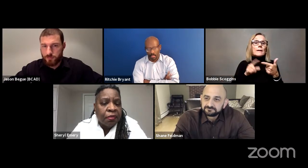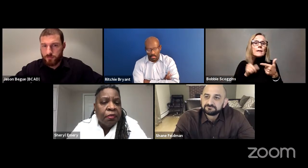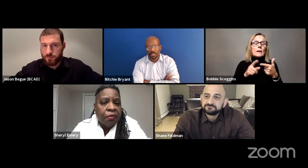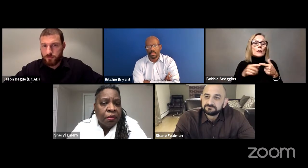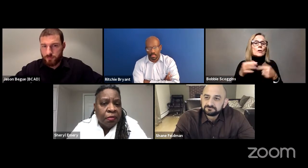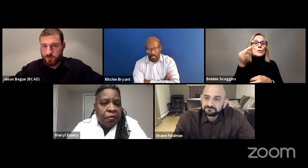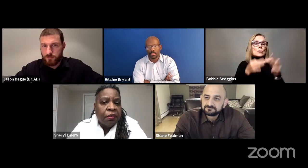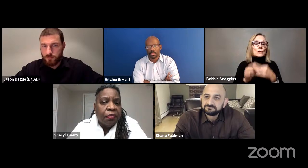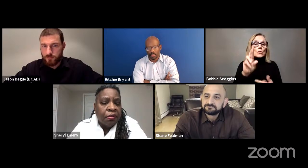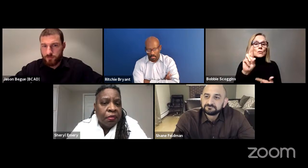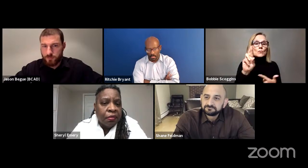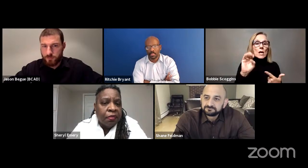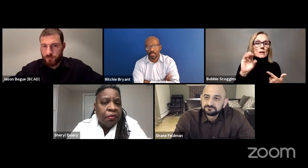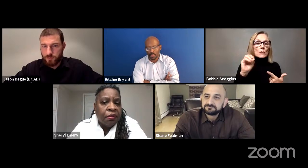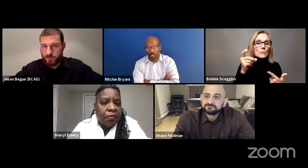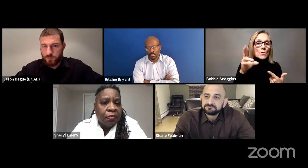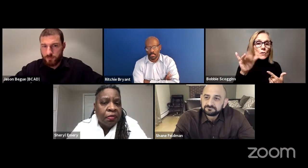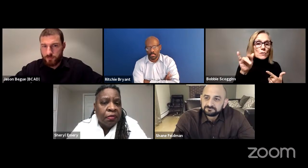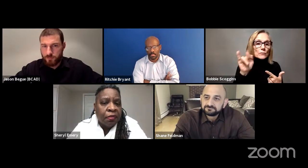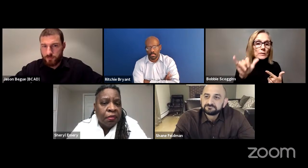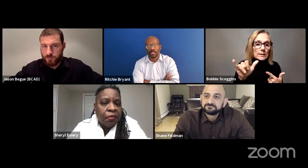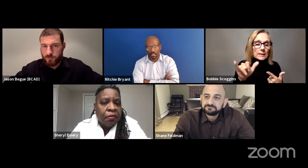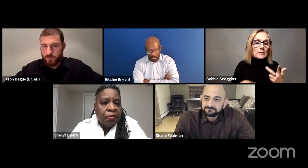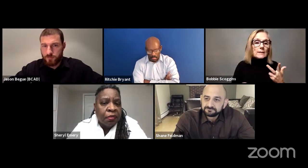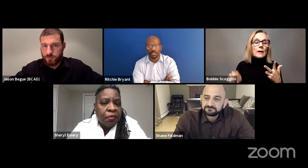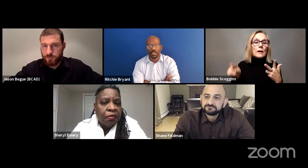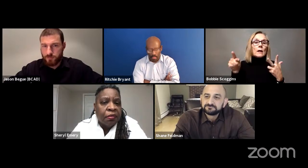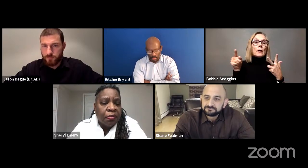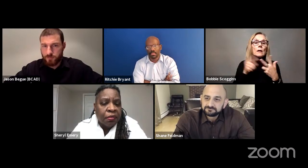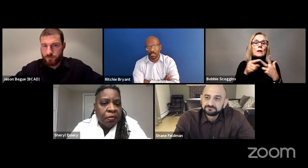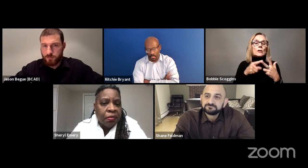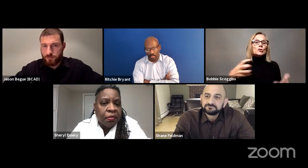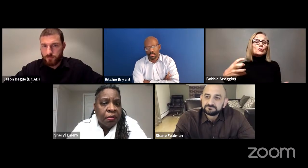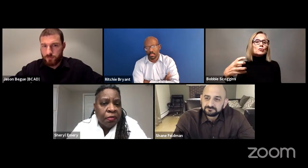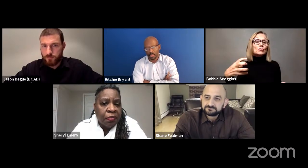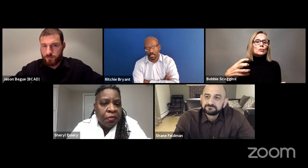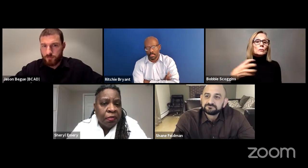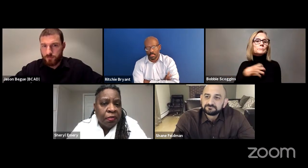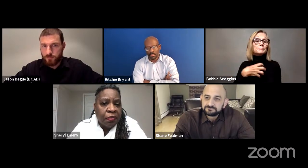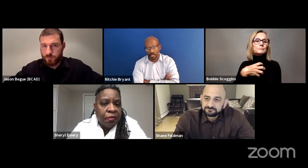critical. In addition to that, reciprocity, another critical element that needs to be